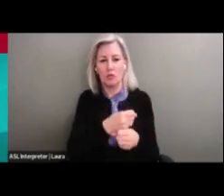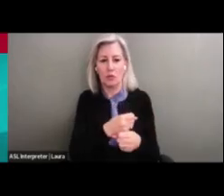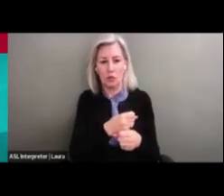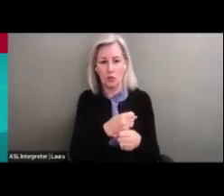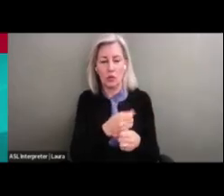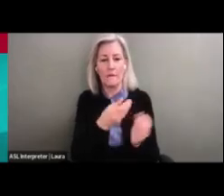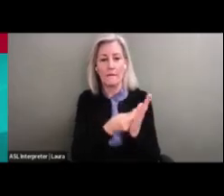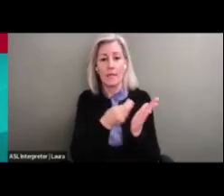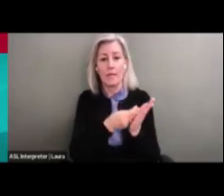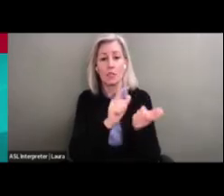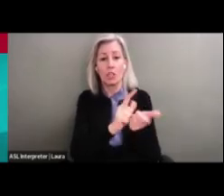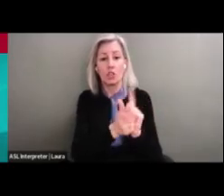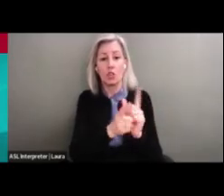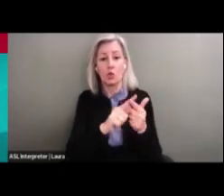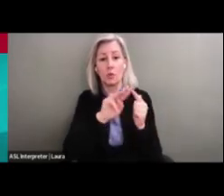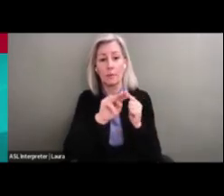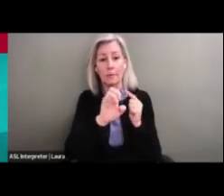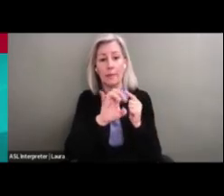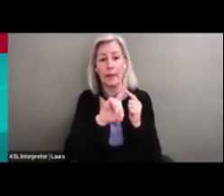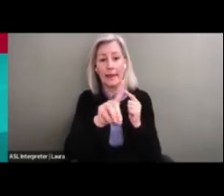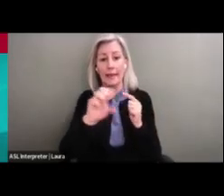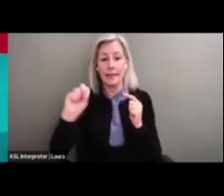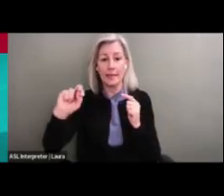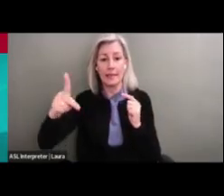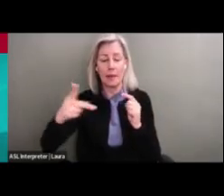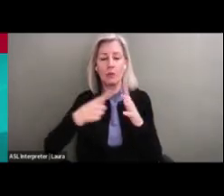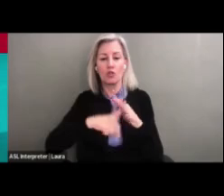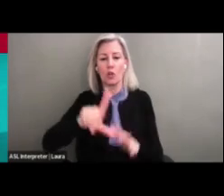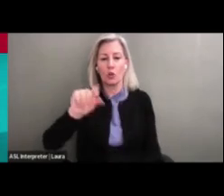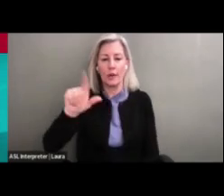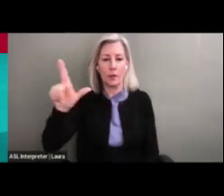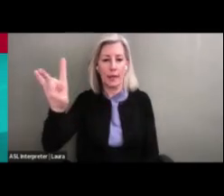The Medicaid work requirements and Alison just discussed and the expansion group